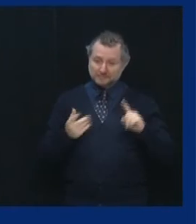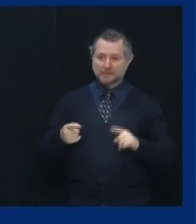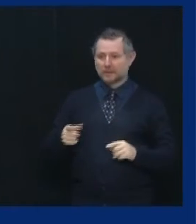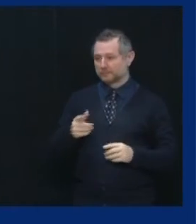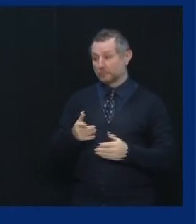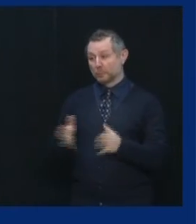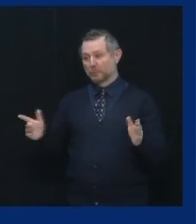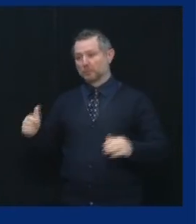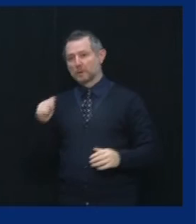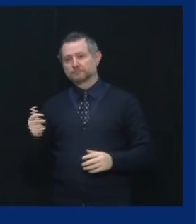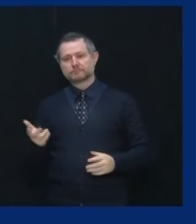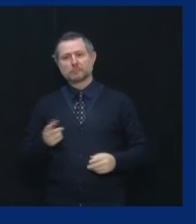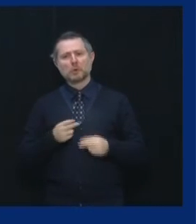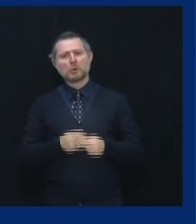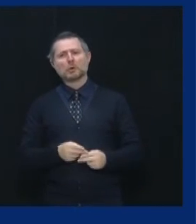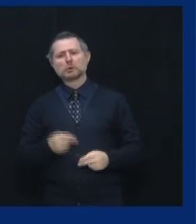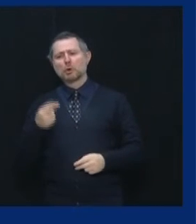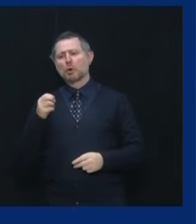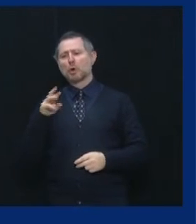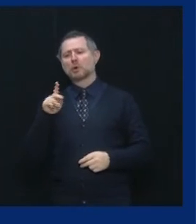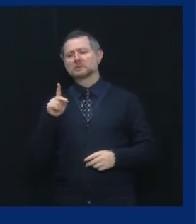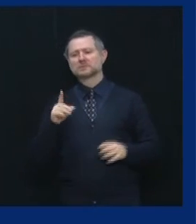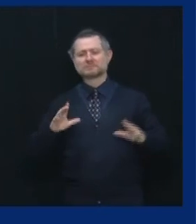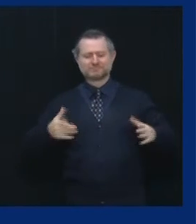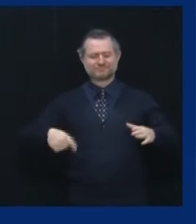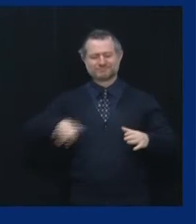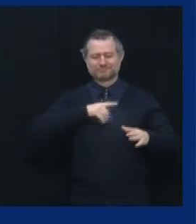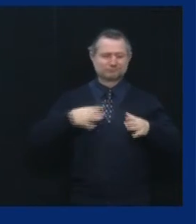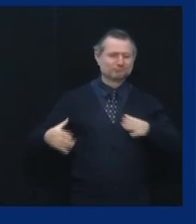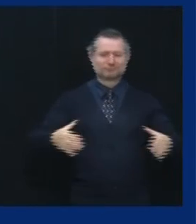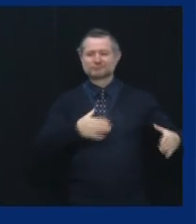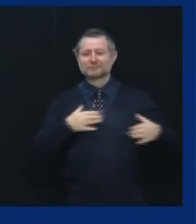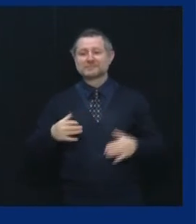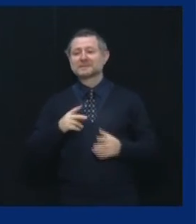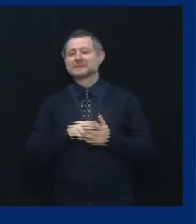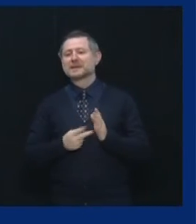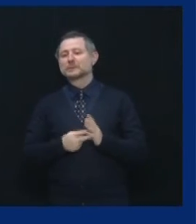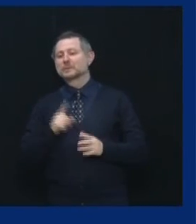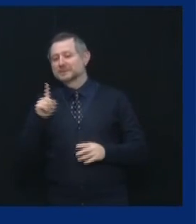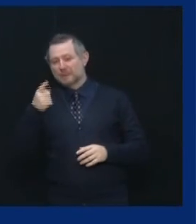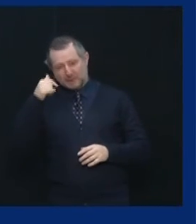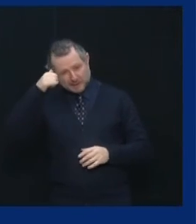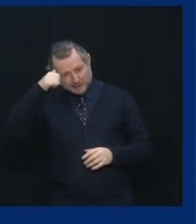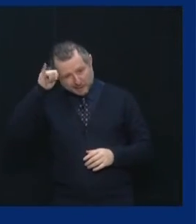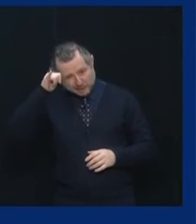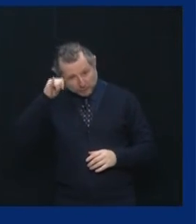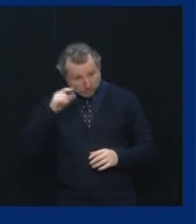COMMUNITY OTHERWISE FOR GET HERD